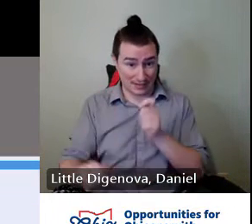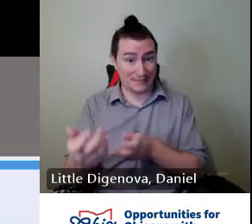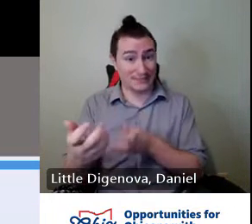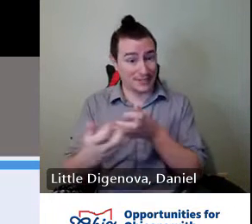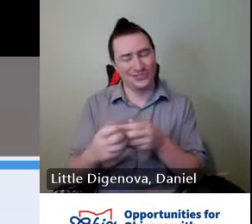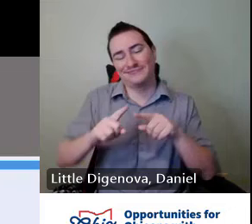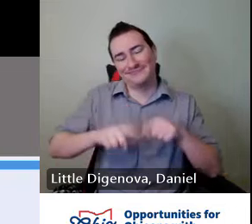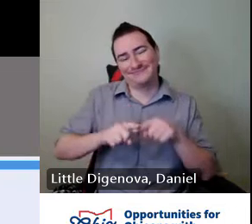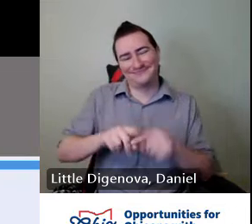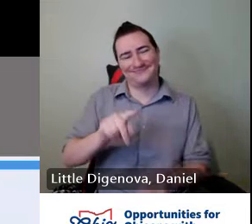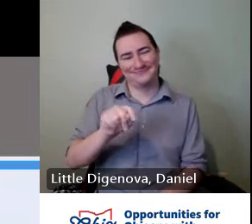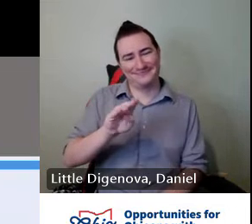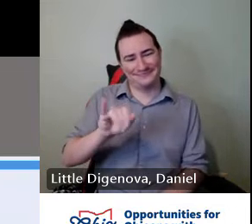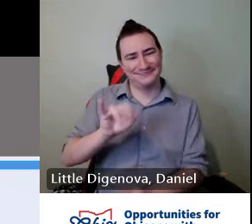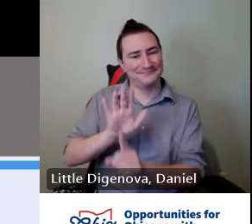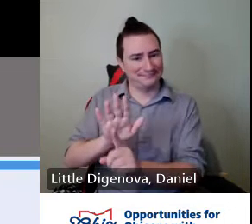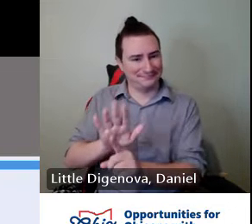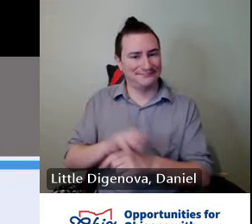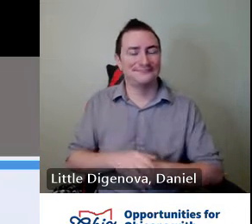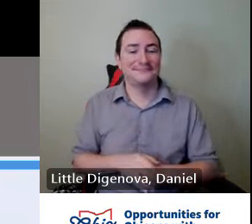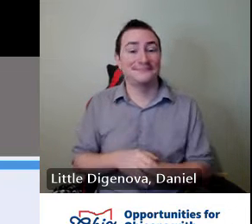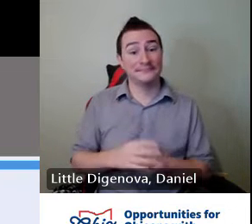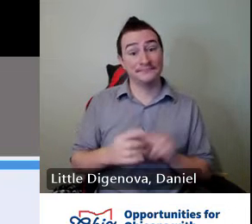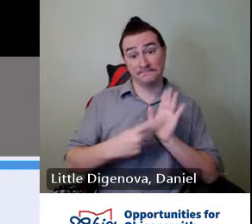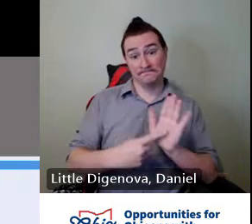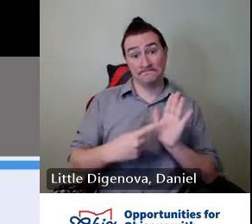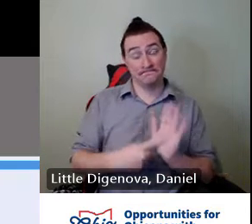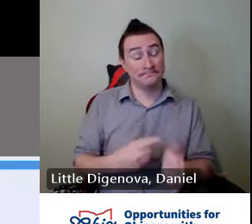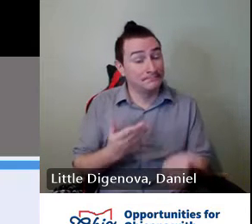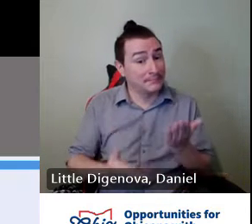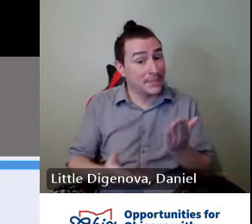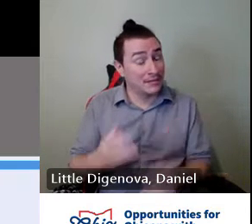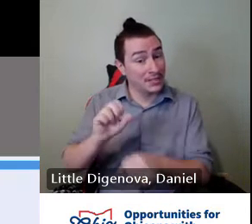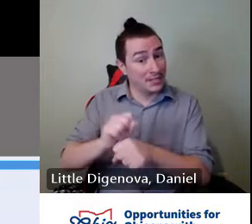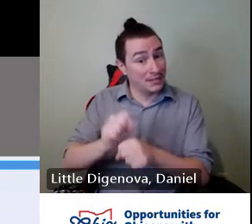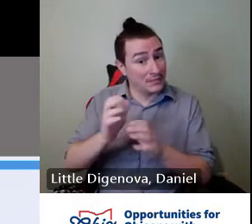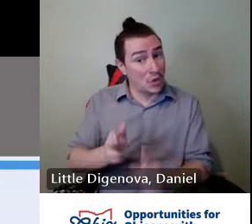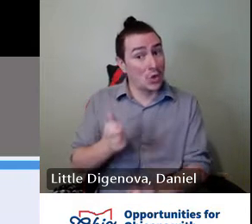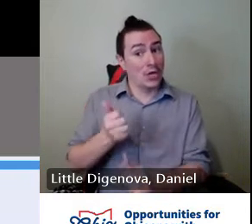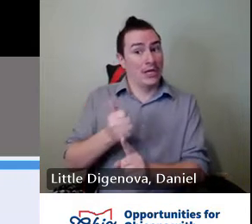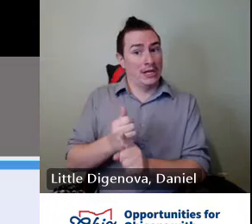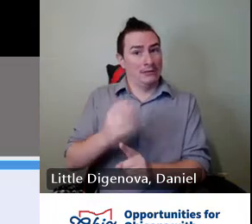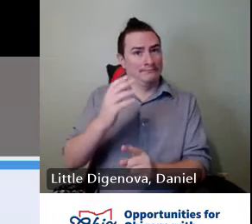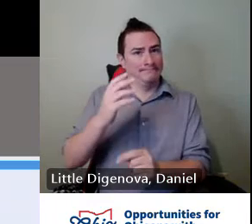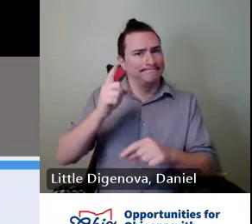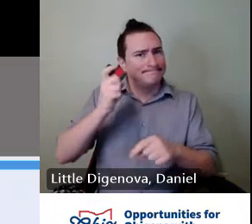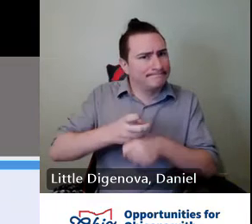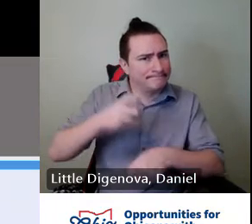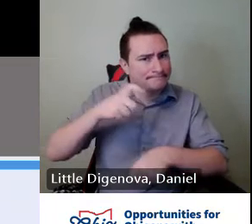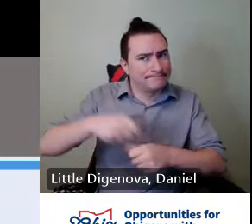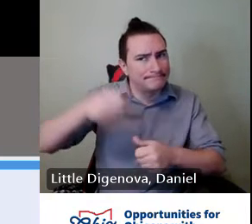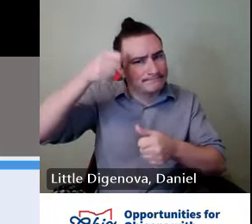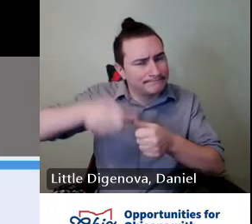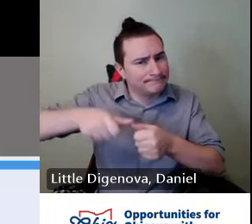For example, maybe an employee is experiencing limitations with memory and requests an accommodation, such as being